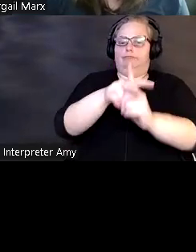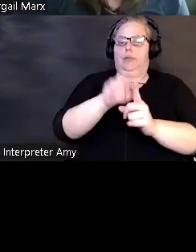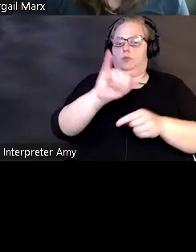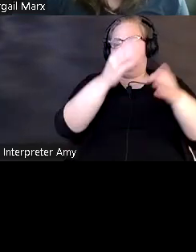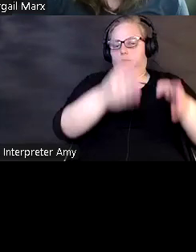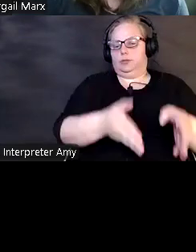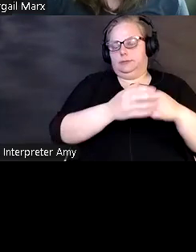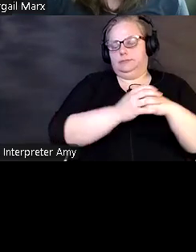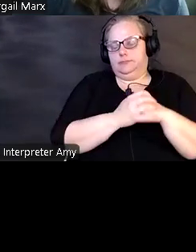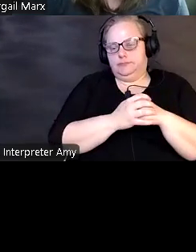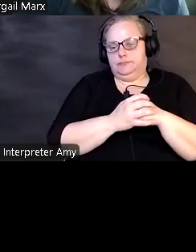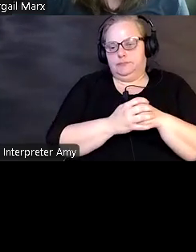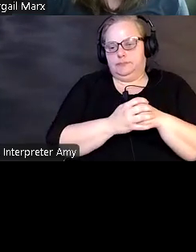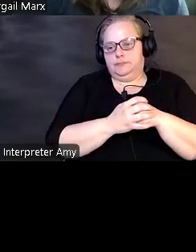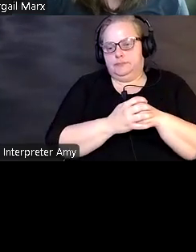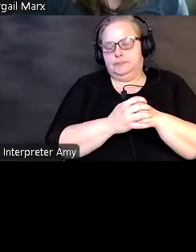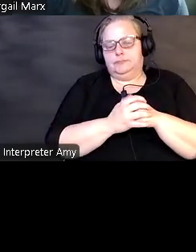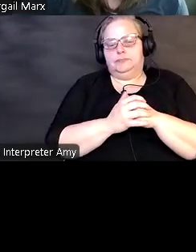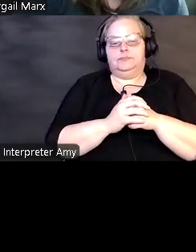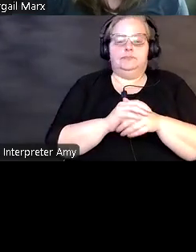So I think that's important. And then the other one I'd love to point